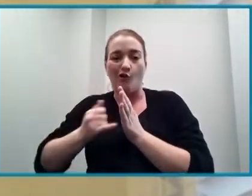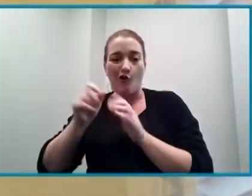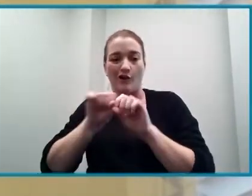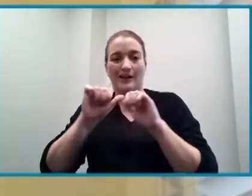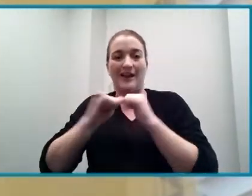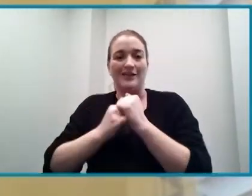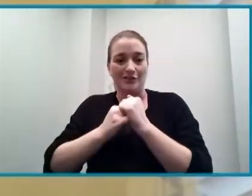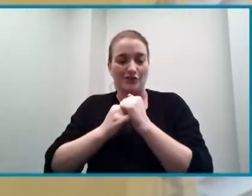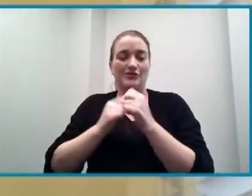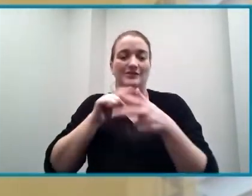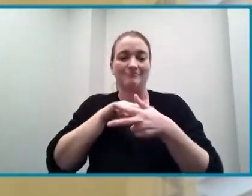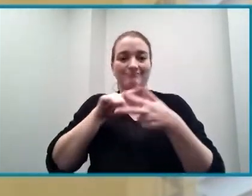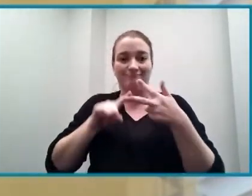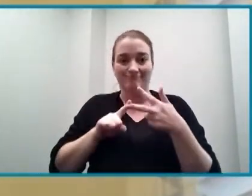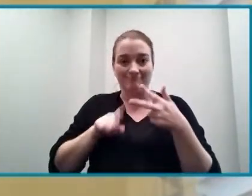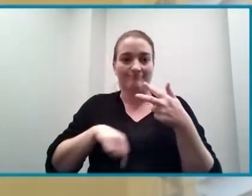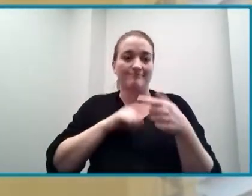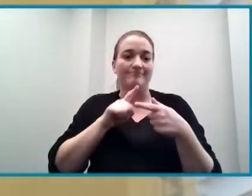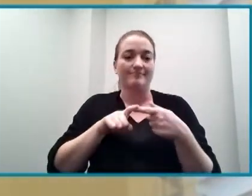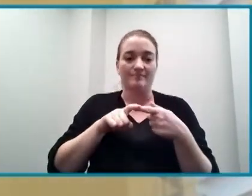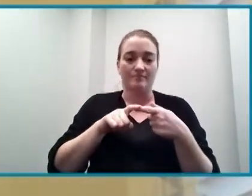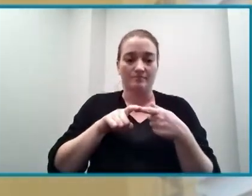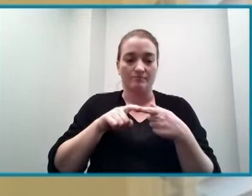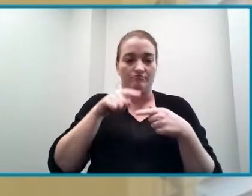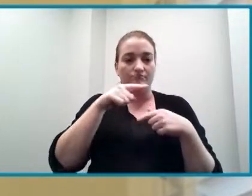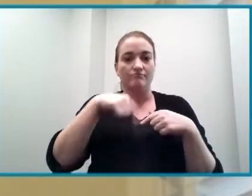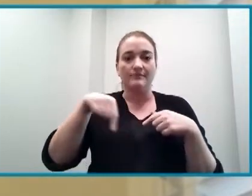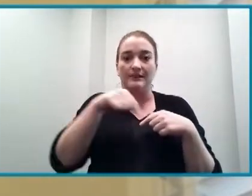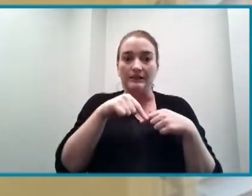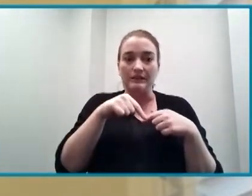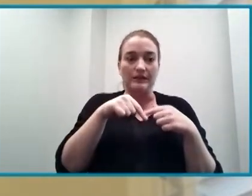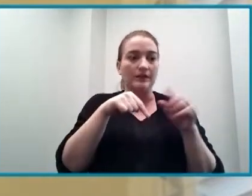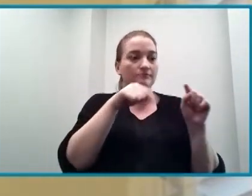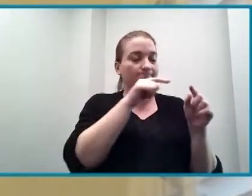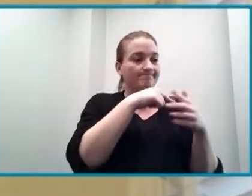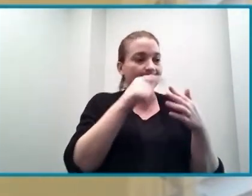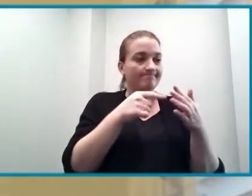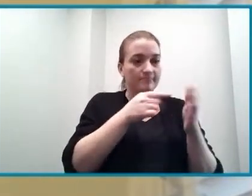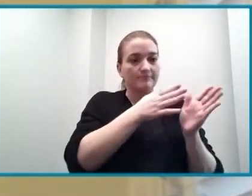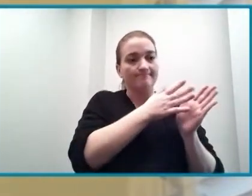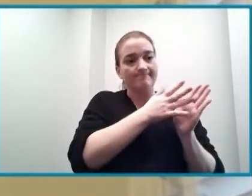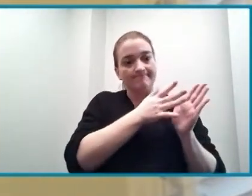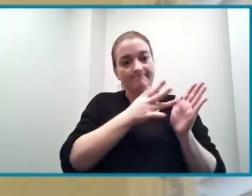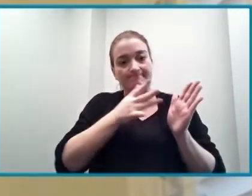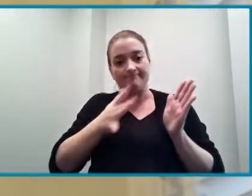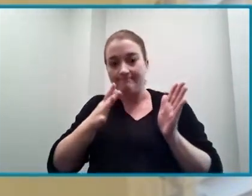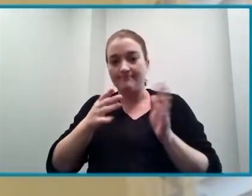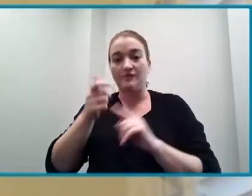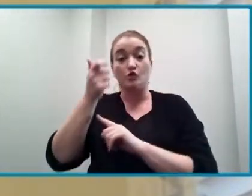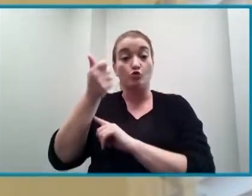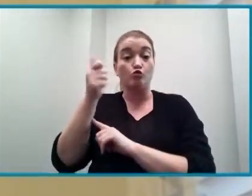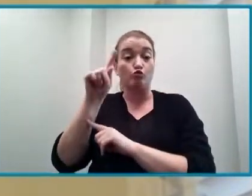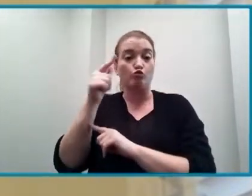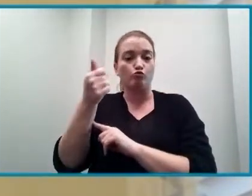Then these led to the grant outcomes. And I'll just list a few of these. You can find more about these on our website,